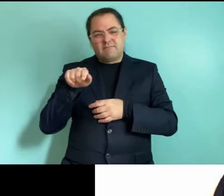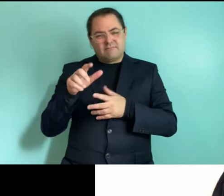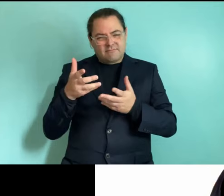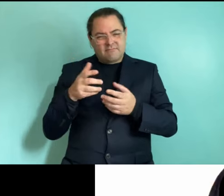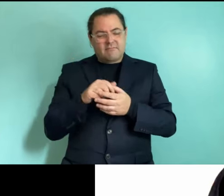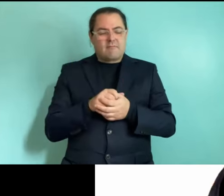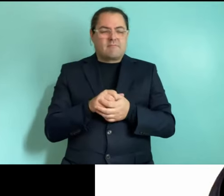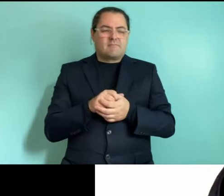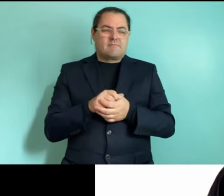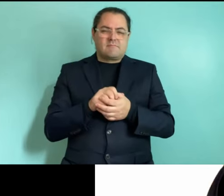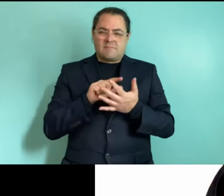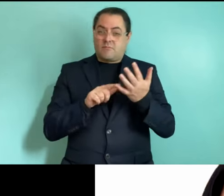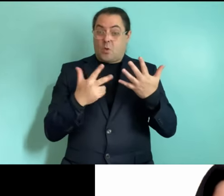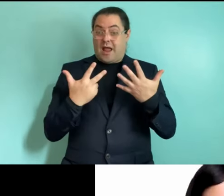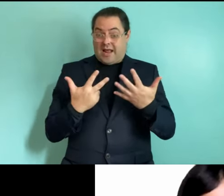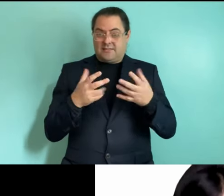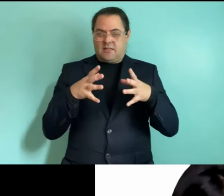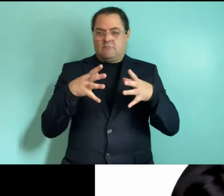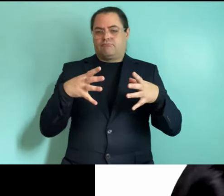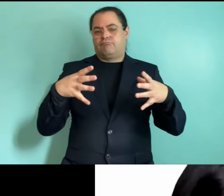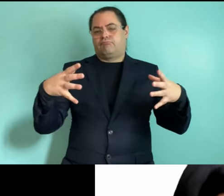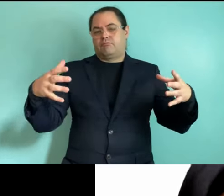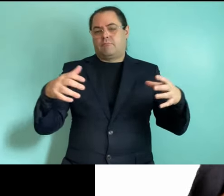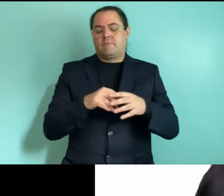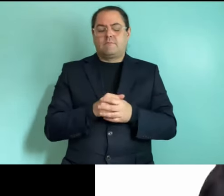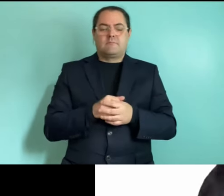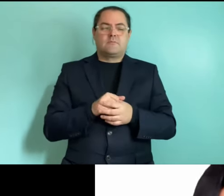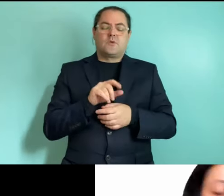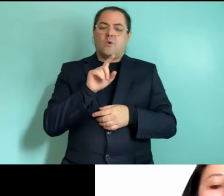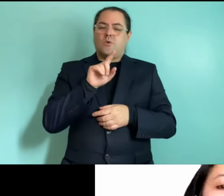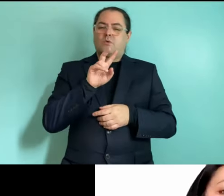the eight in Fenton engine, but the network has since grown.